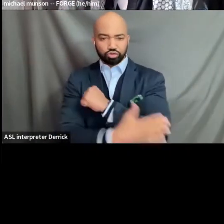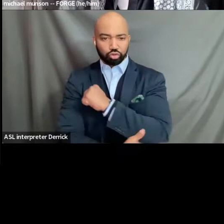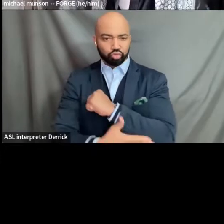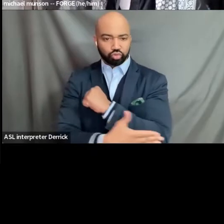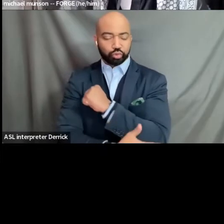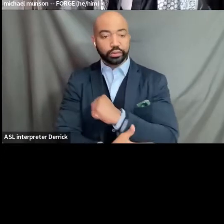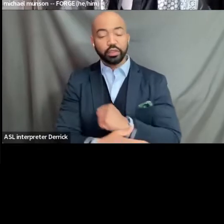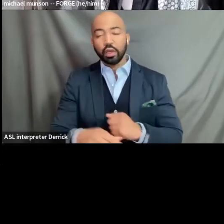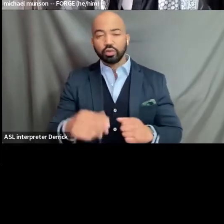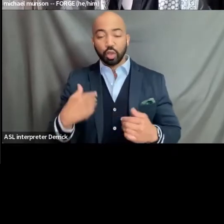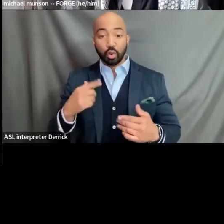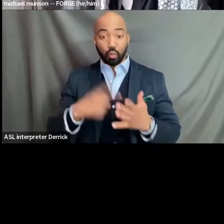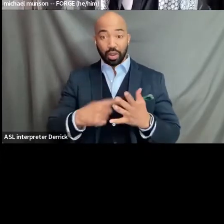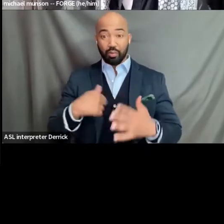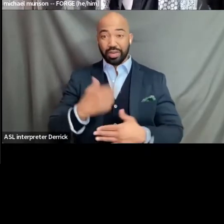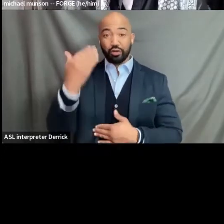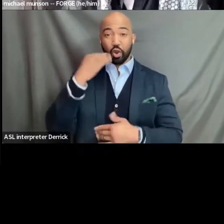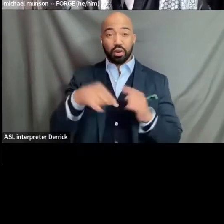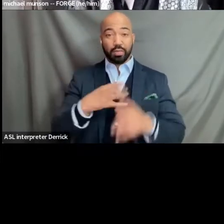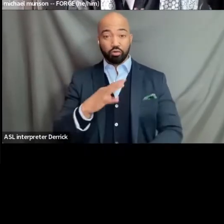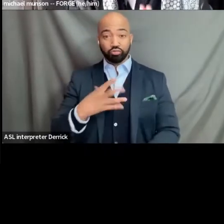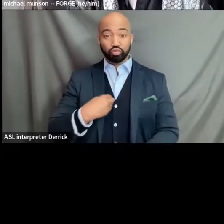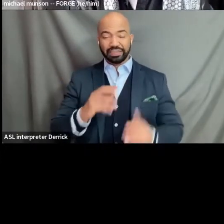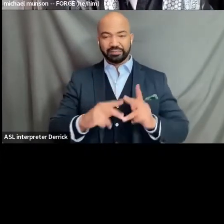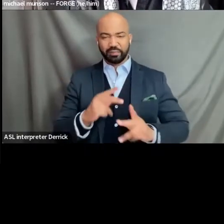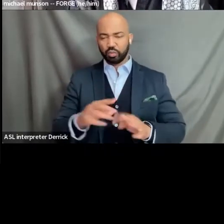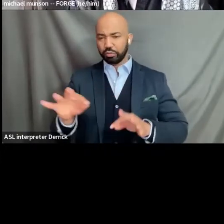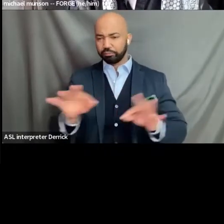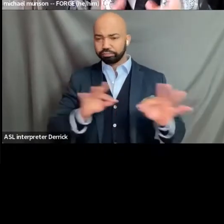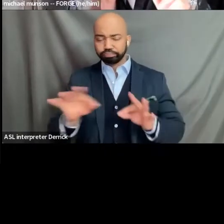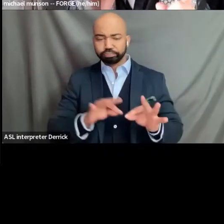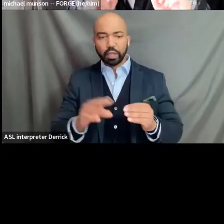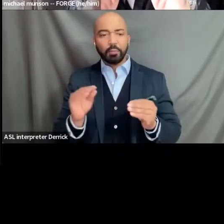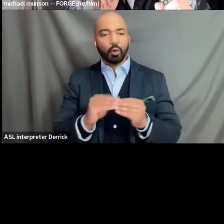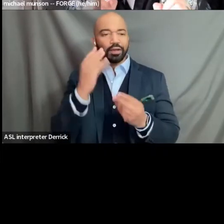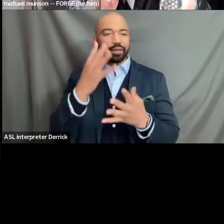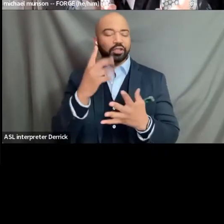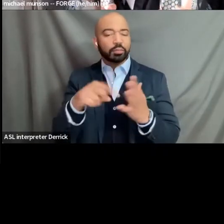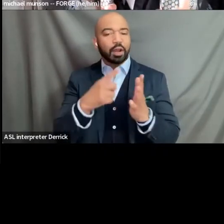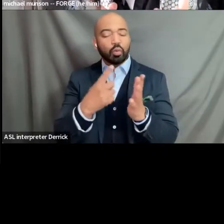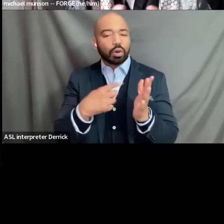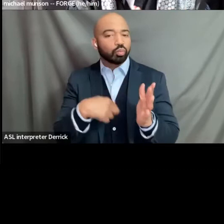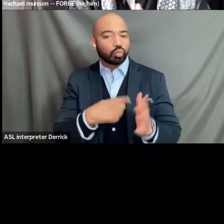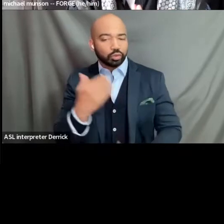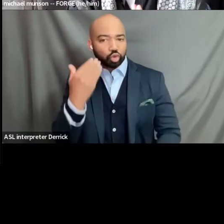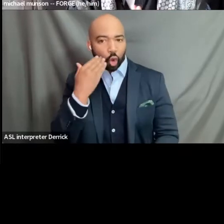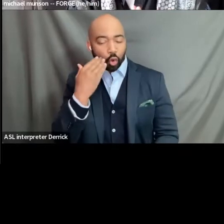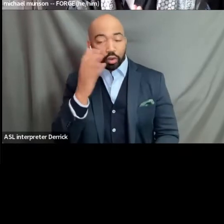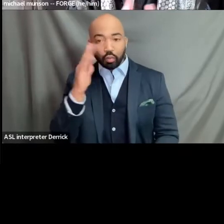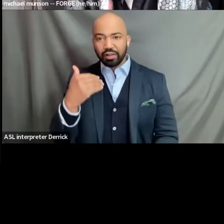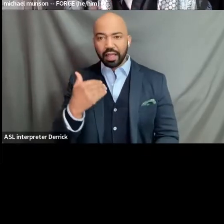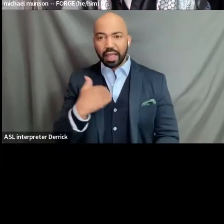the data that we know about trans folks. For some of these things, we're gonna have kind of a one to one direct correlation